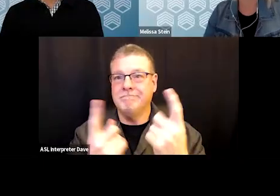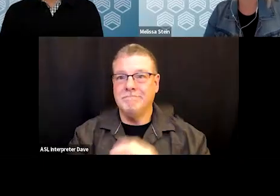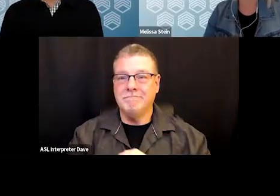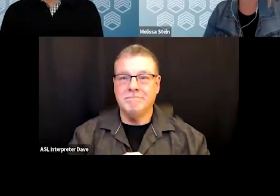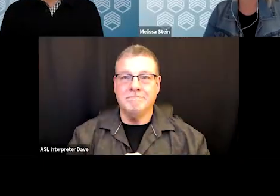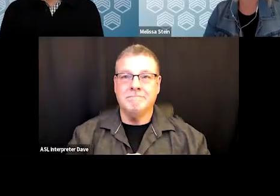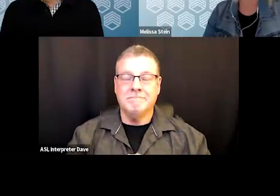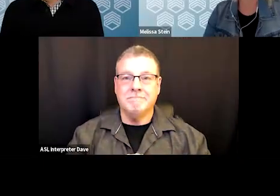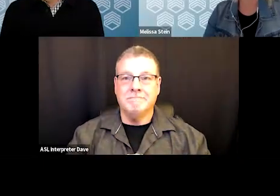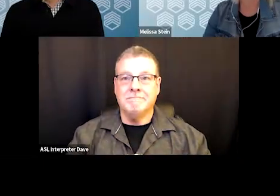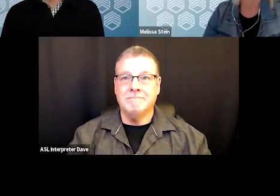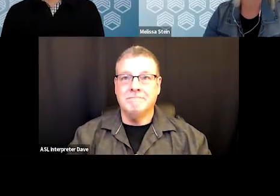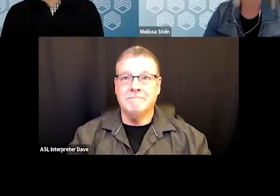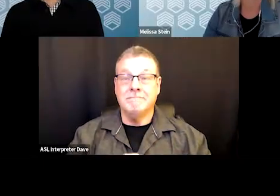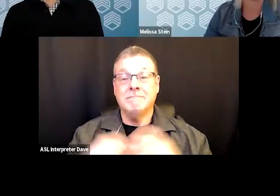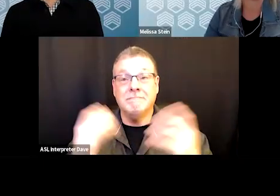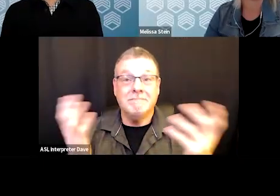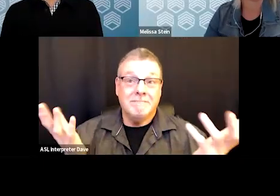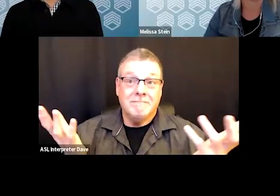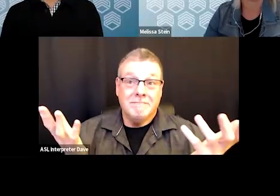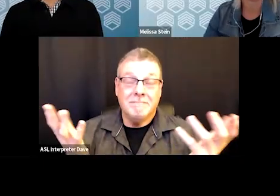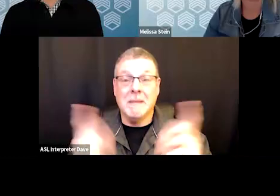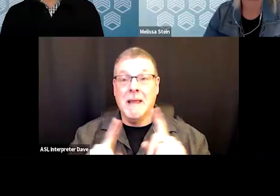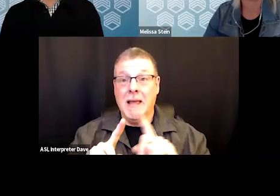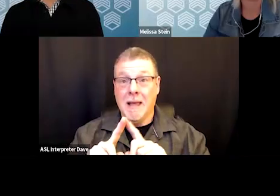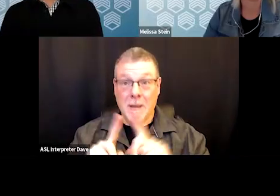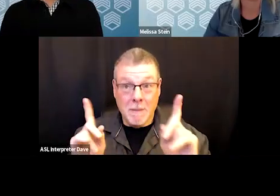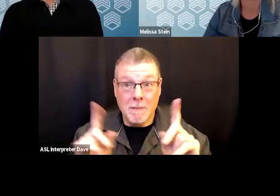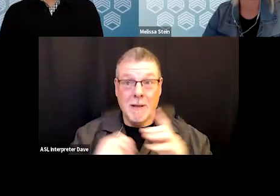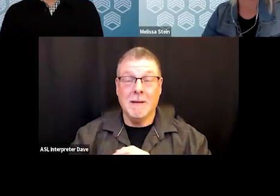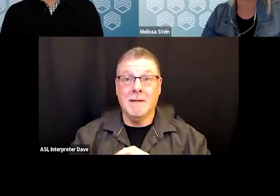But that's been the same for supervision.